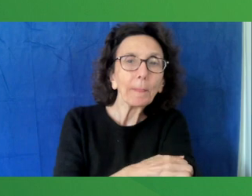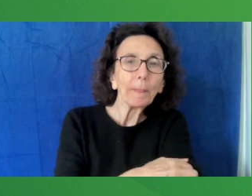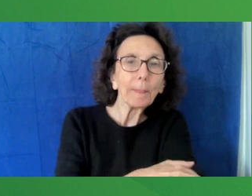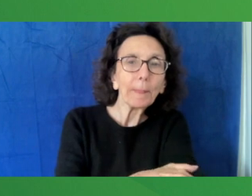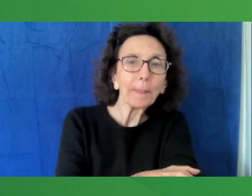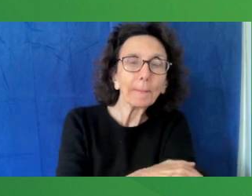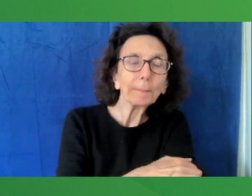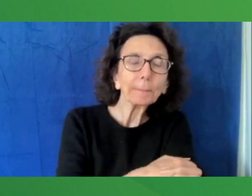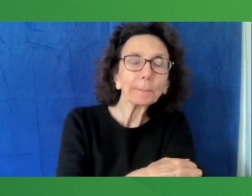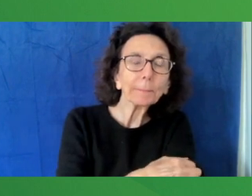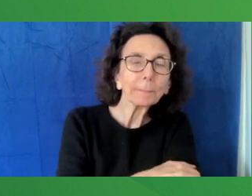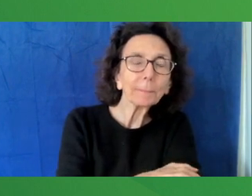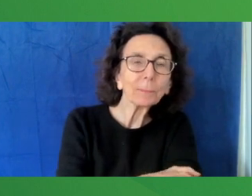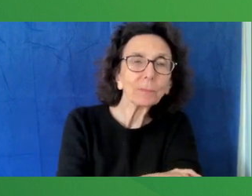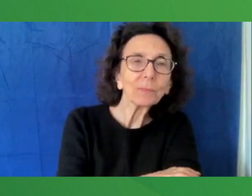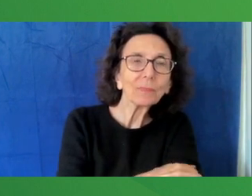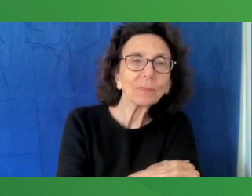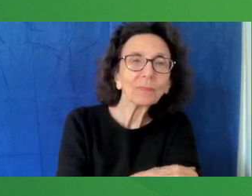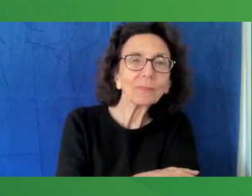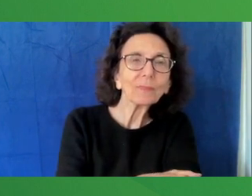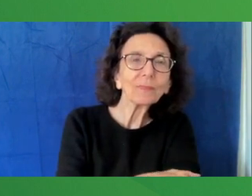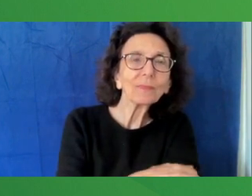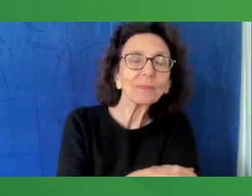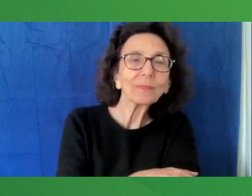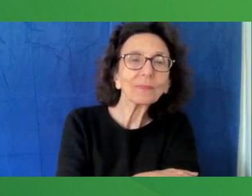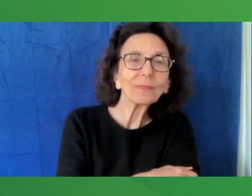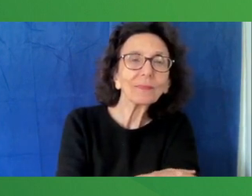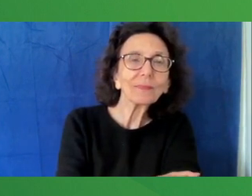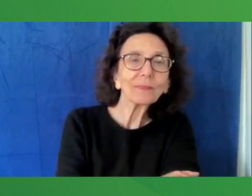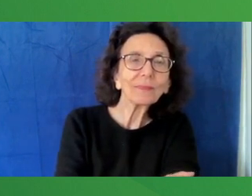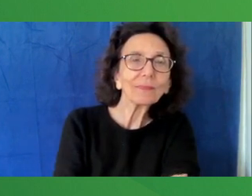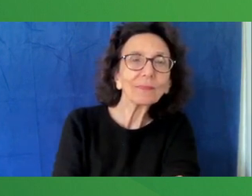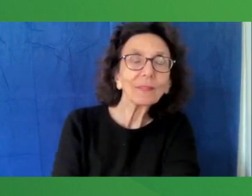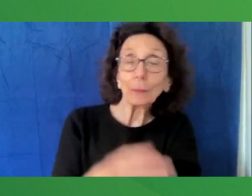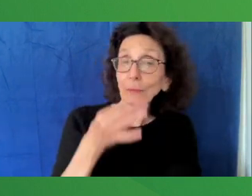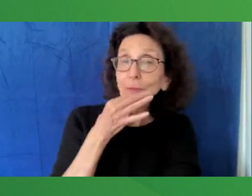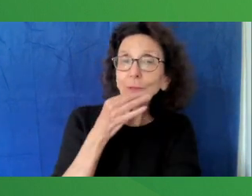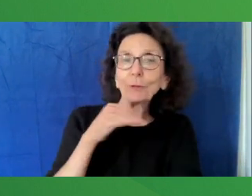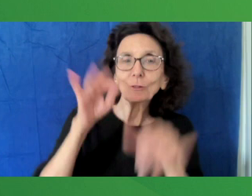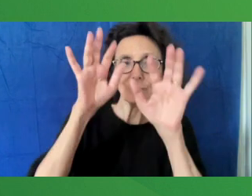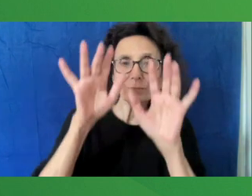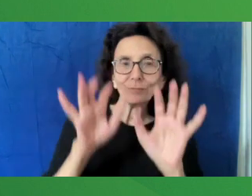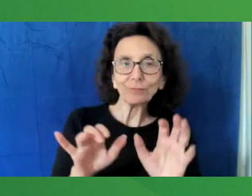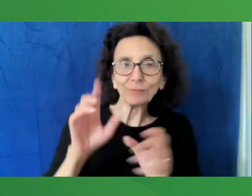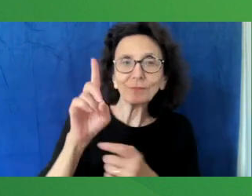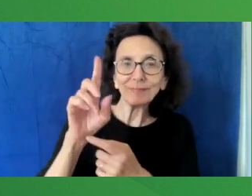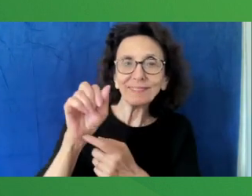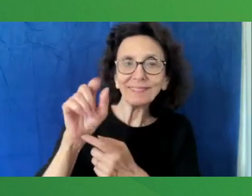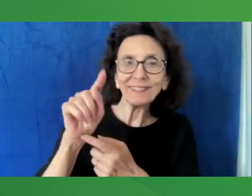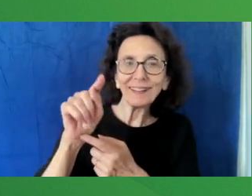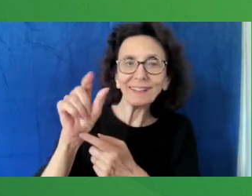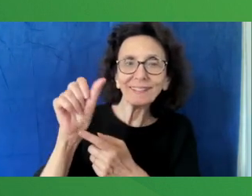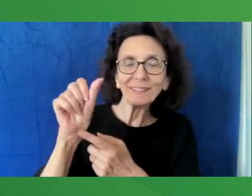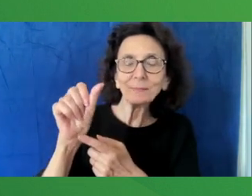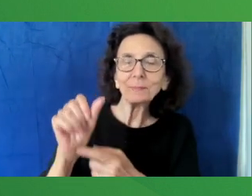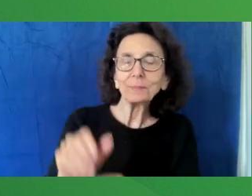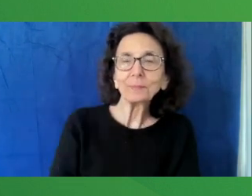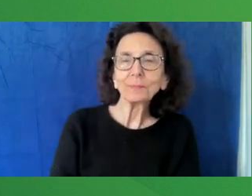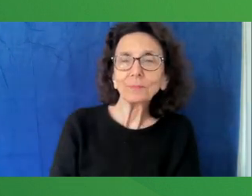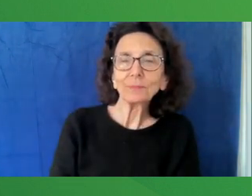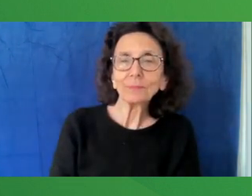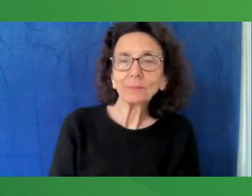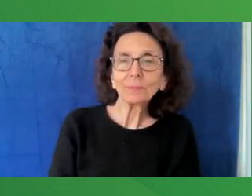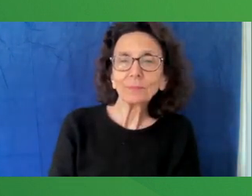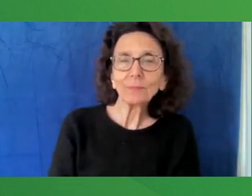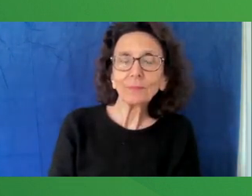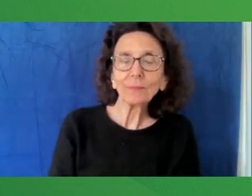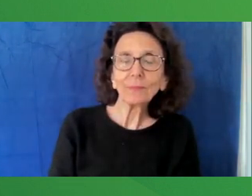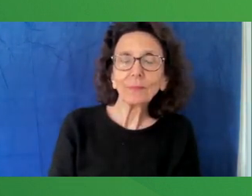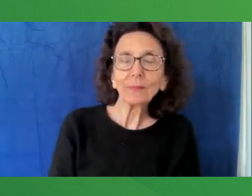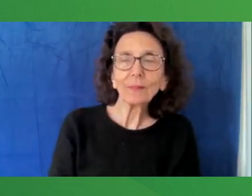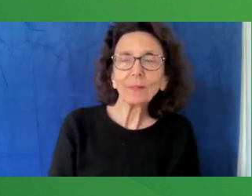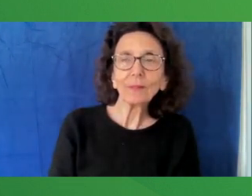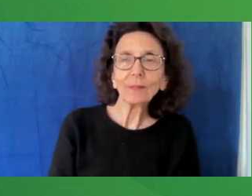So in a moment, we're gonna look at some data and, excuse me, in an effort to show you some